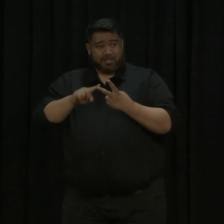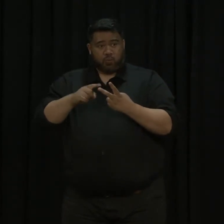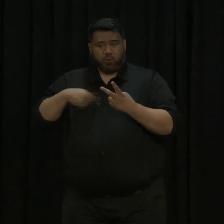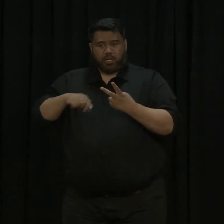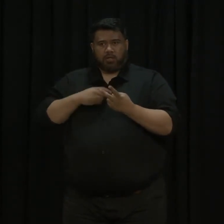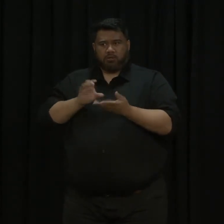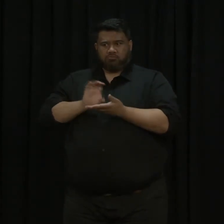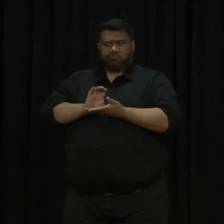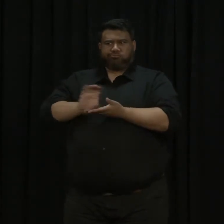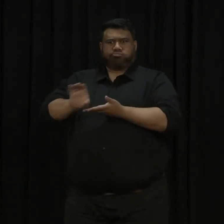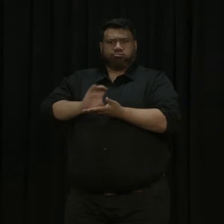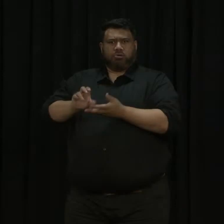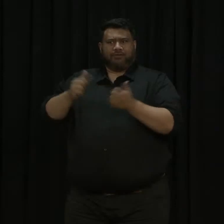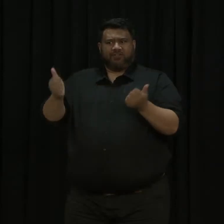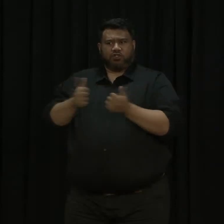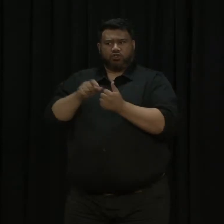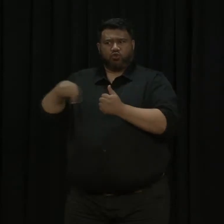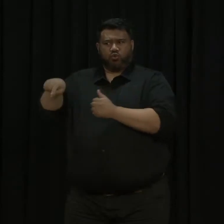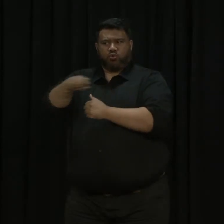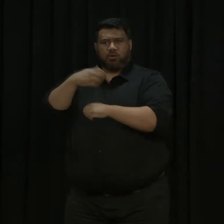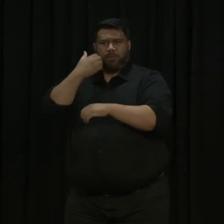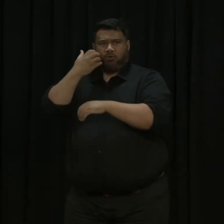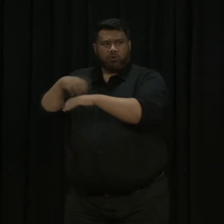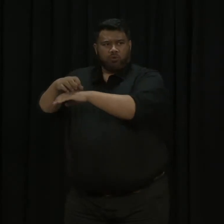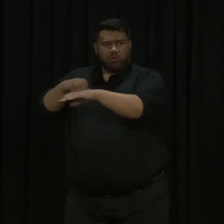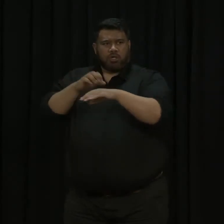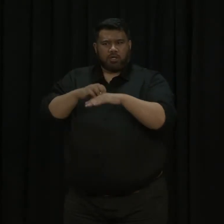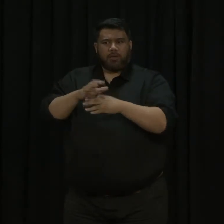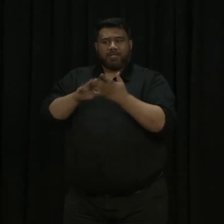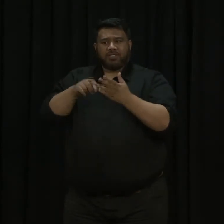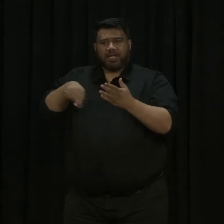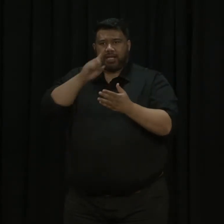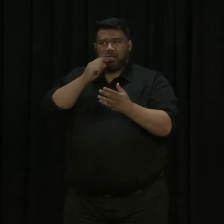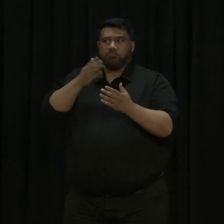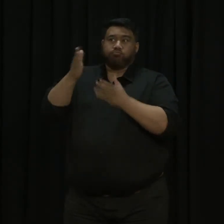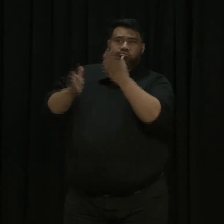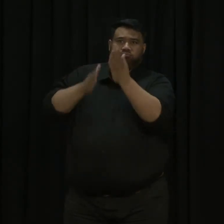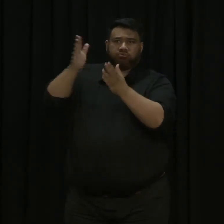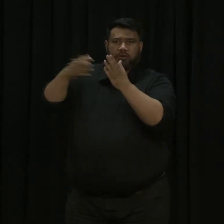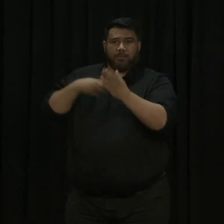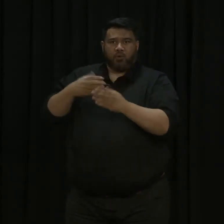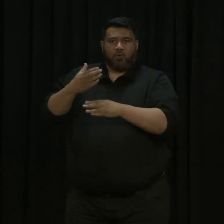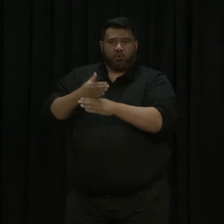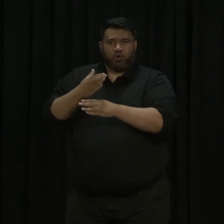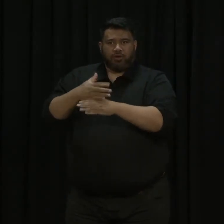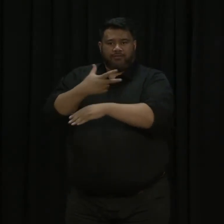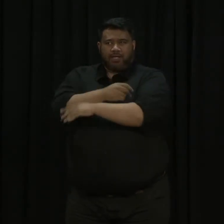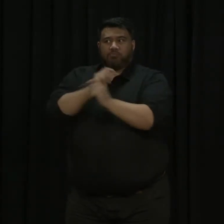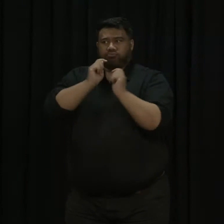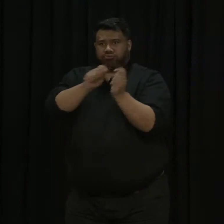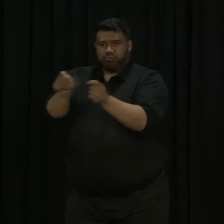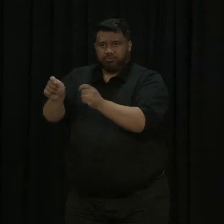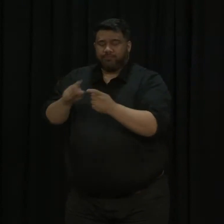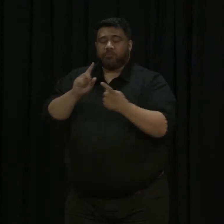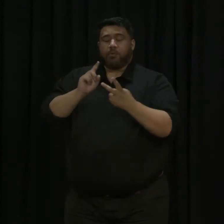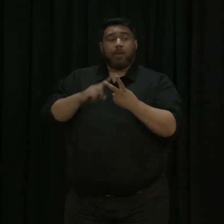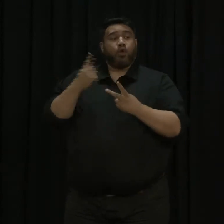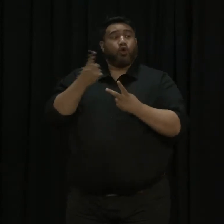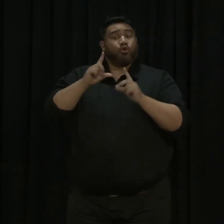resourcing to help with that? On the latter part of the question, yes we just announce a couple of weeks ago to put a